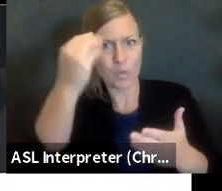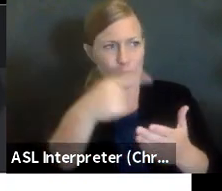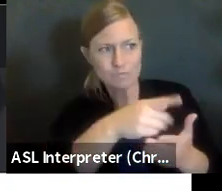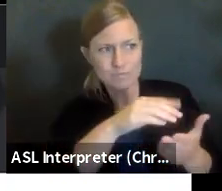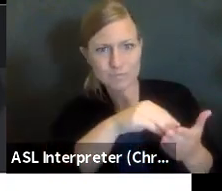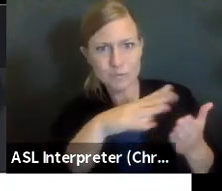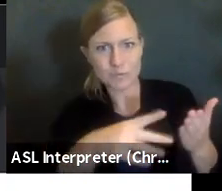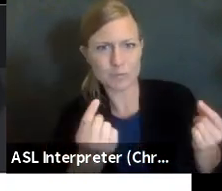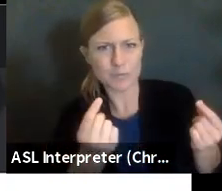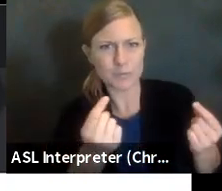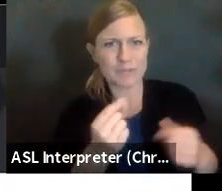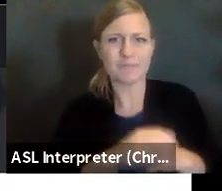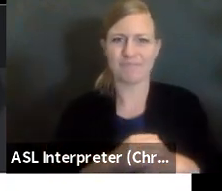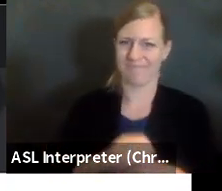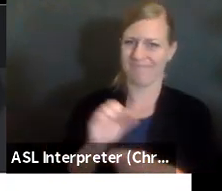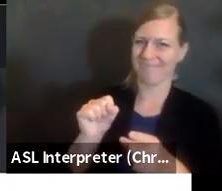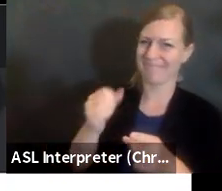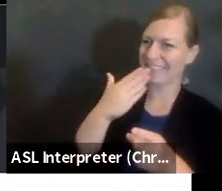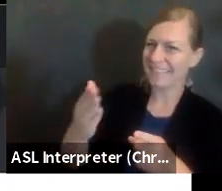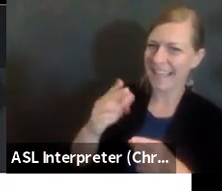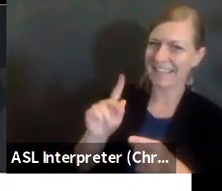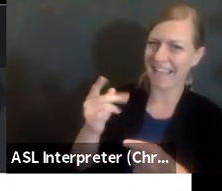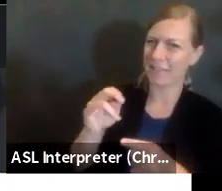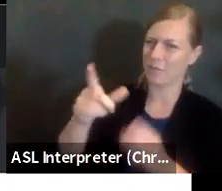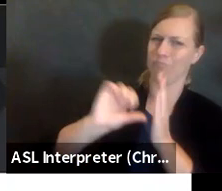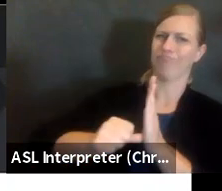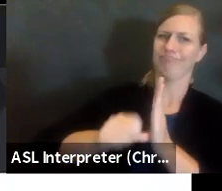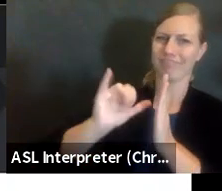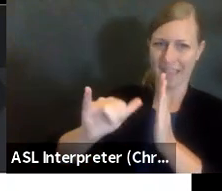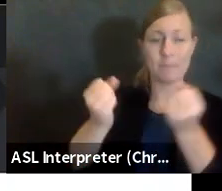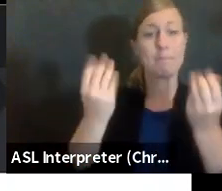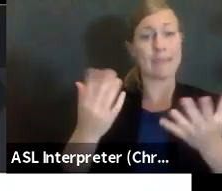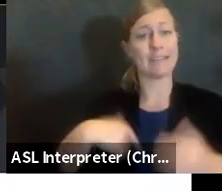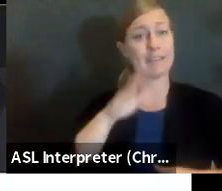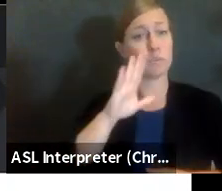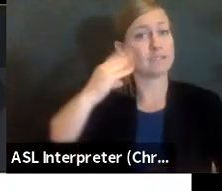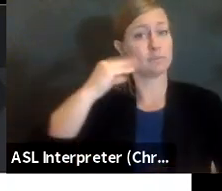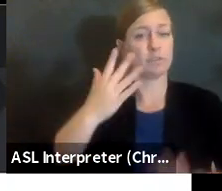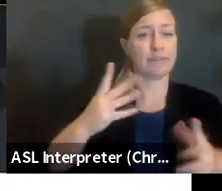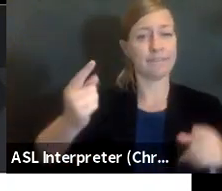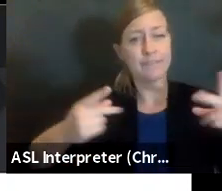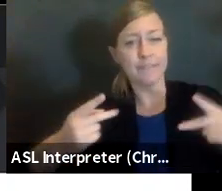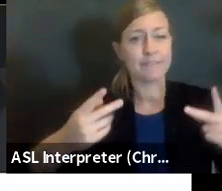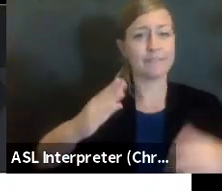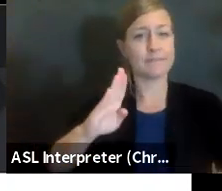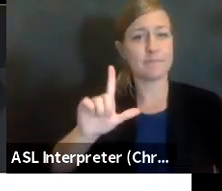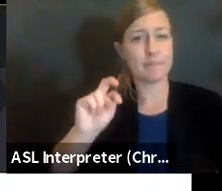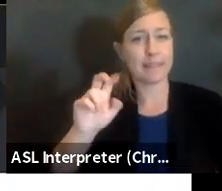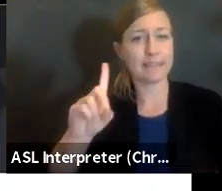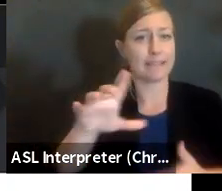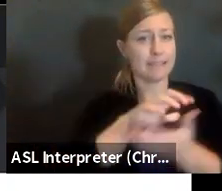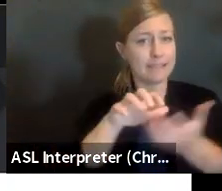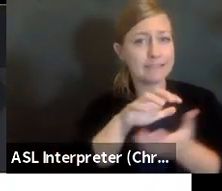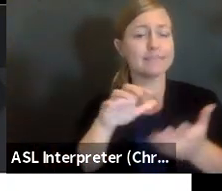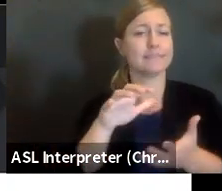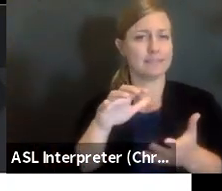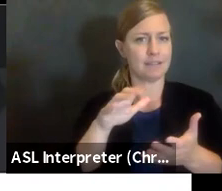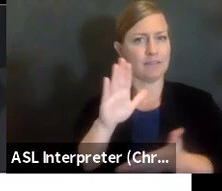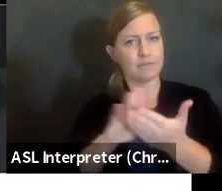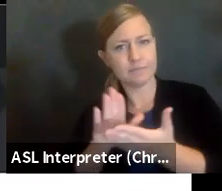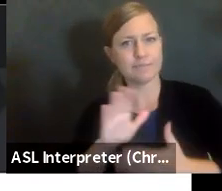ESD 101 - Jeff Crawford: Yeah. Thanks Katherine for calling that out because many of us are going to be in a blended type of situation. Maybe remote. Maybe in person. But if we have one structure and one framework to start with.